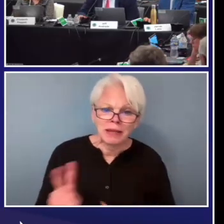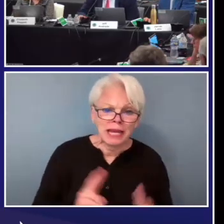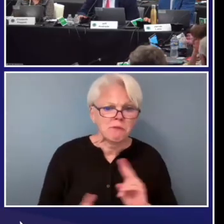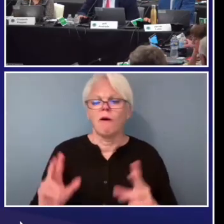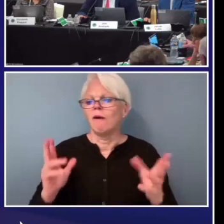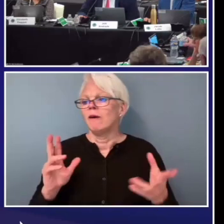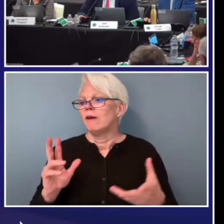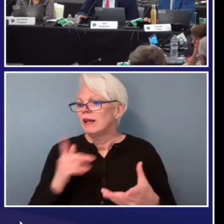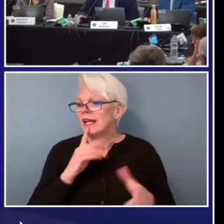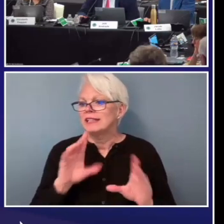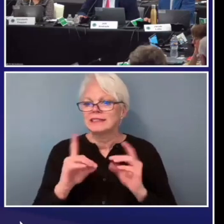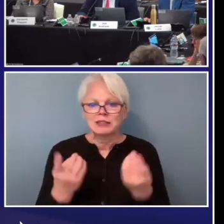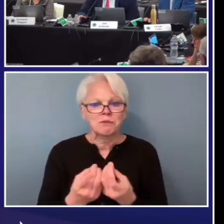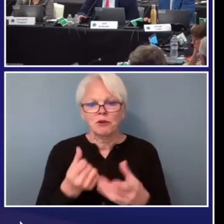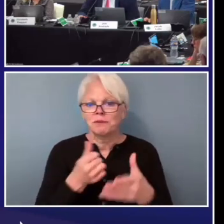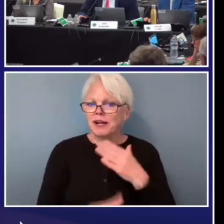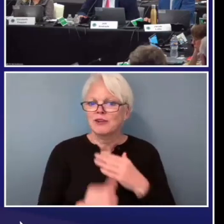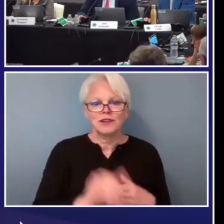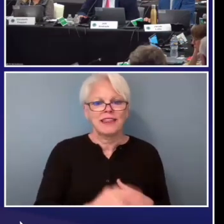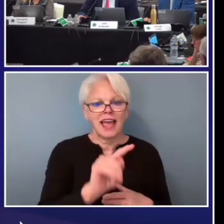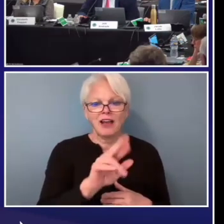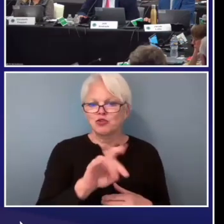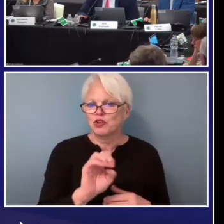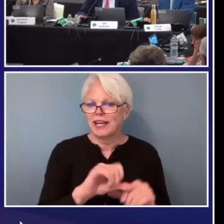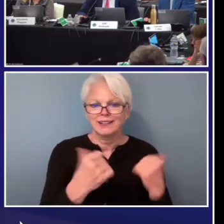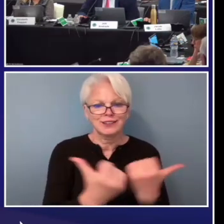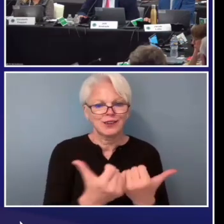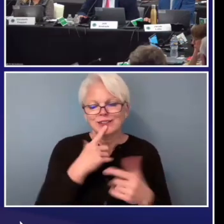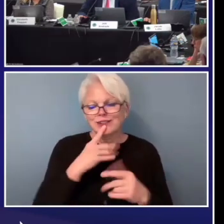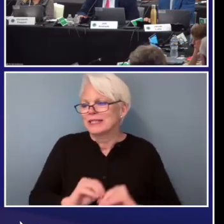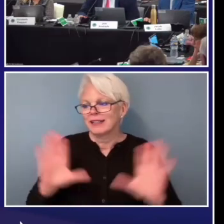of the trade association. Um, and it's pretty clear that the trade association is